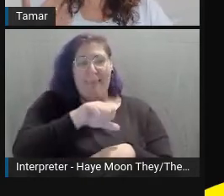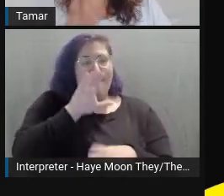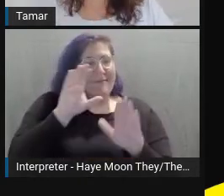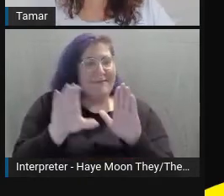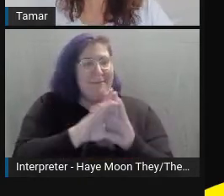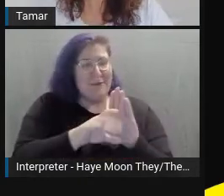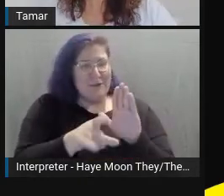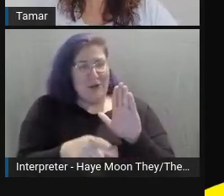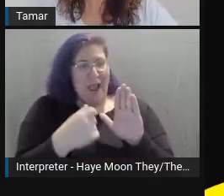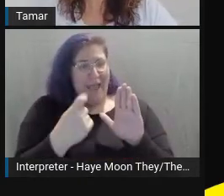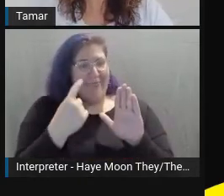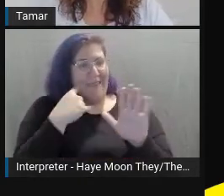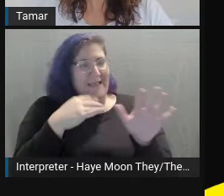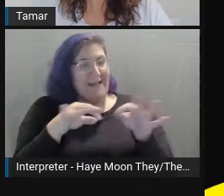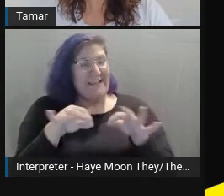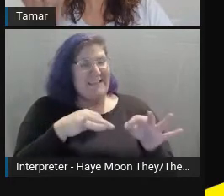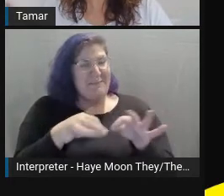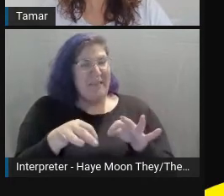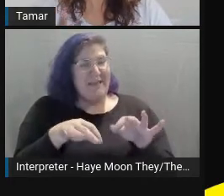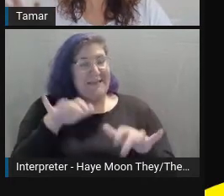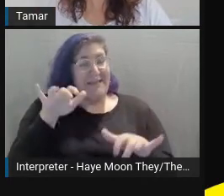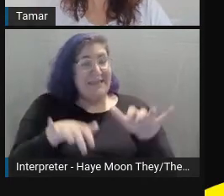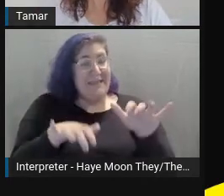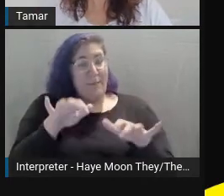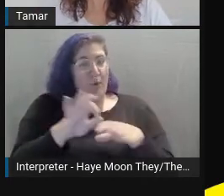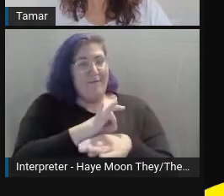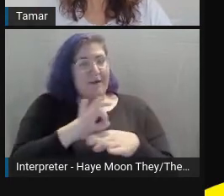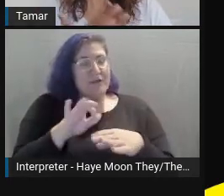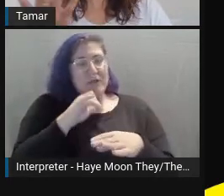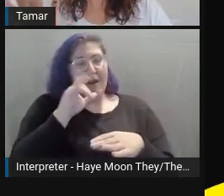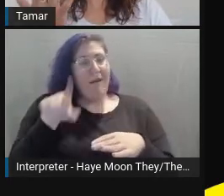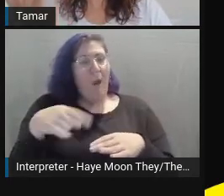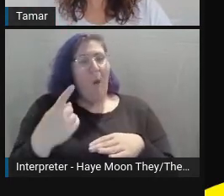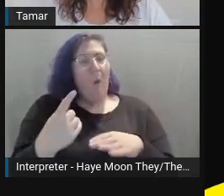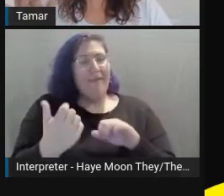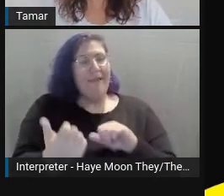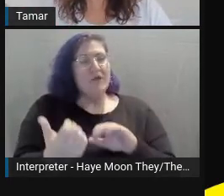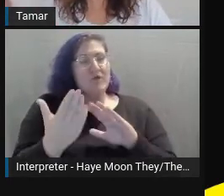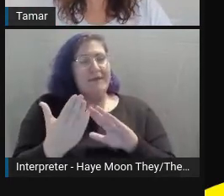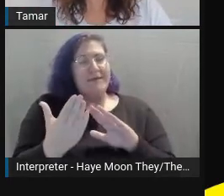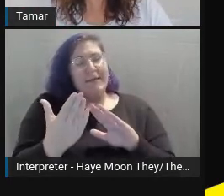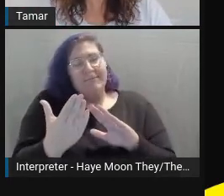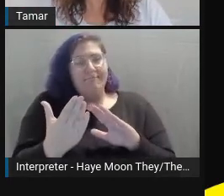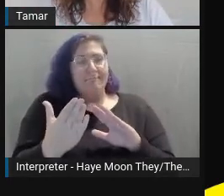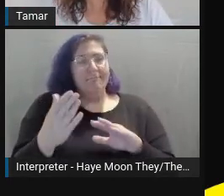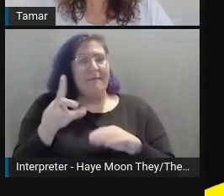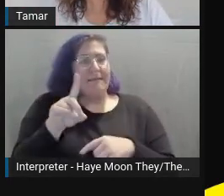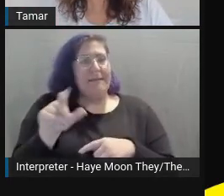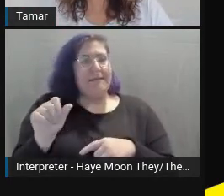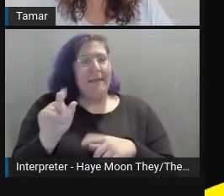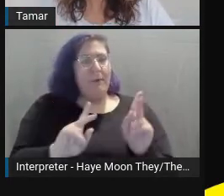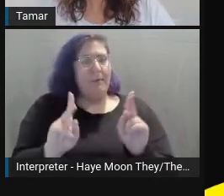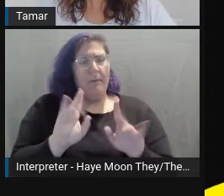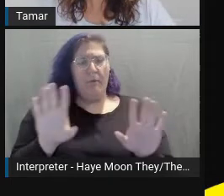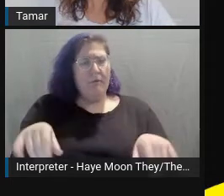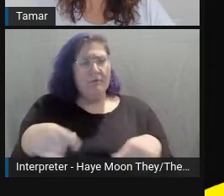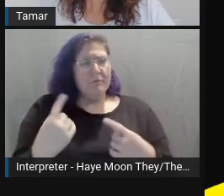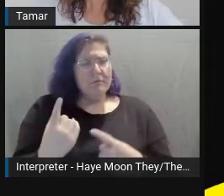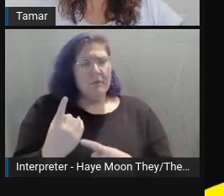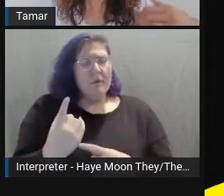that keyboard functionality is not only addressing the population of people with disabilities, rather there are people that prefer